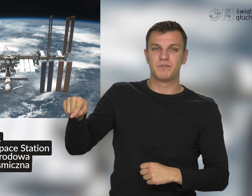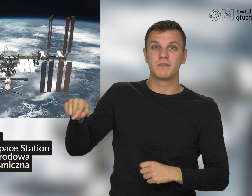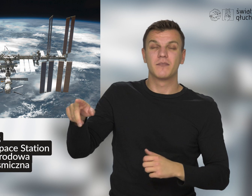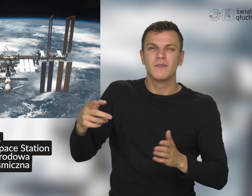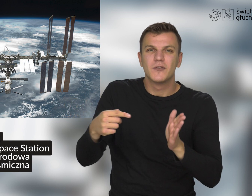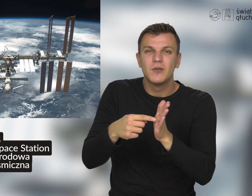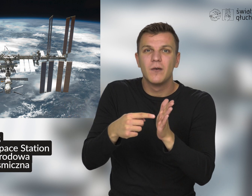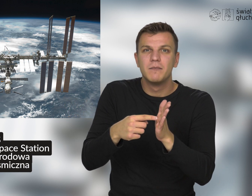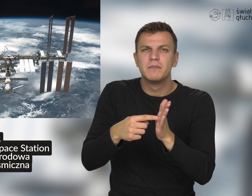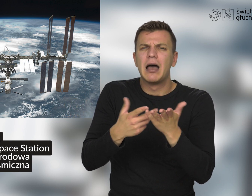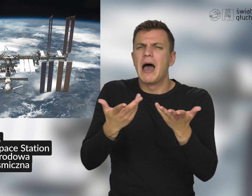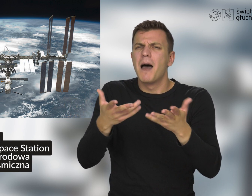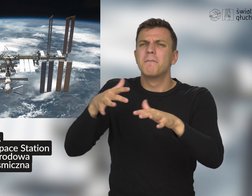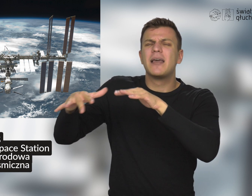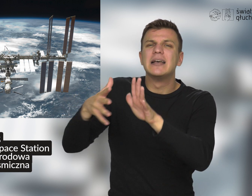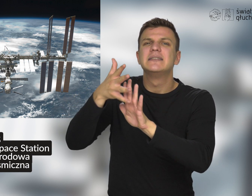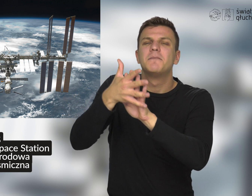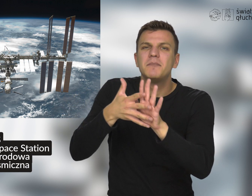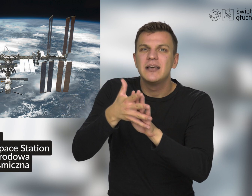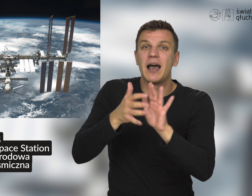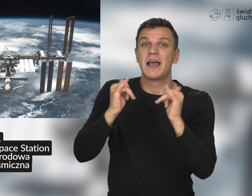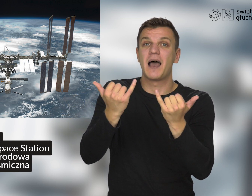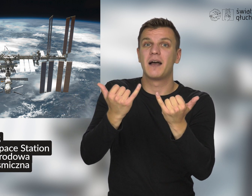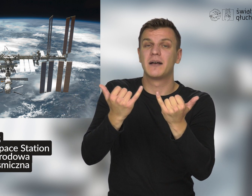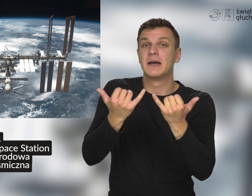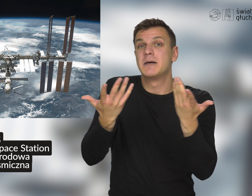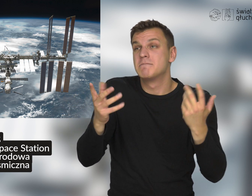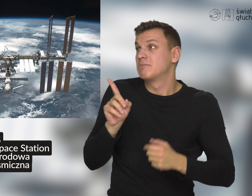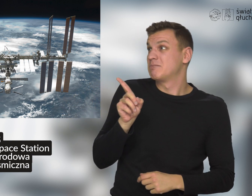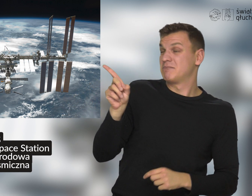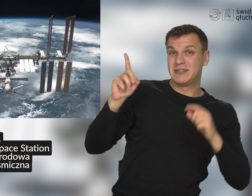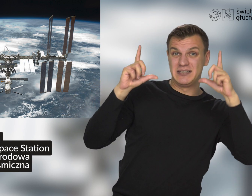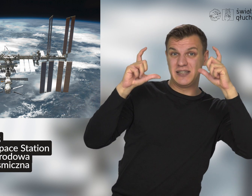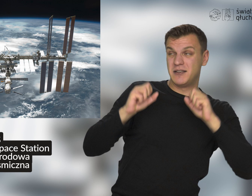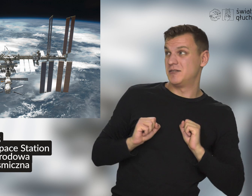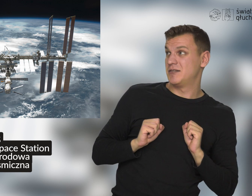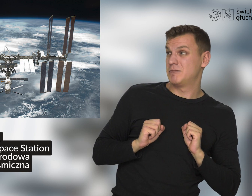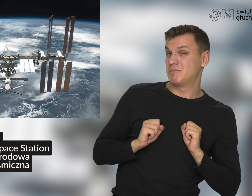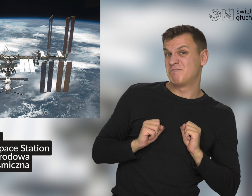How should you sign this location? Look at an image of the ISS.